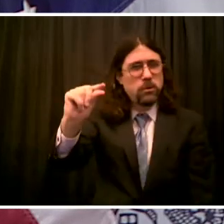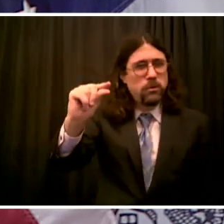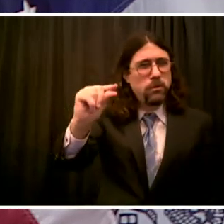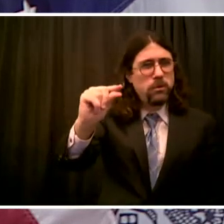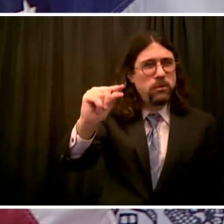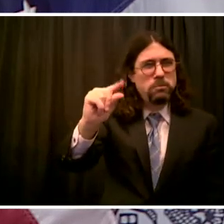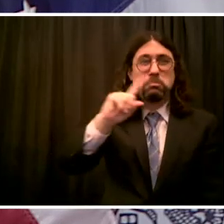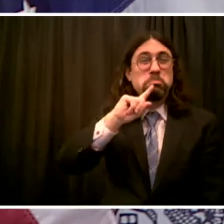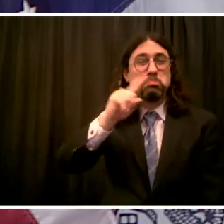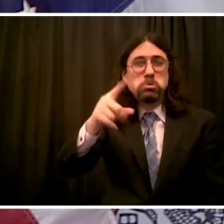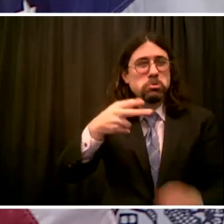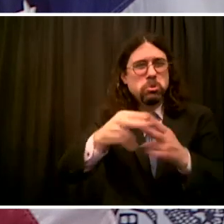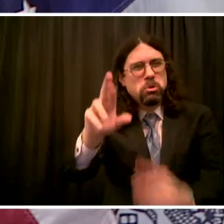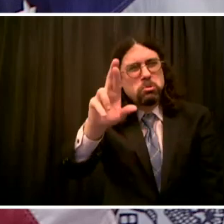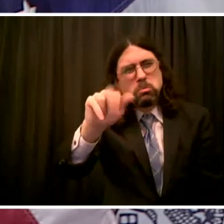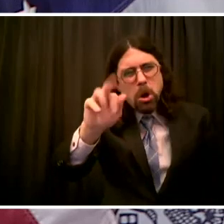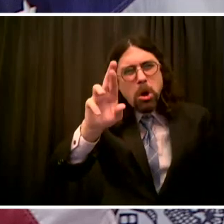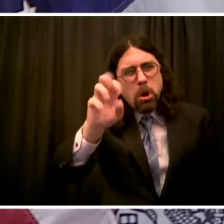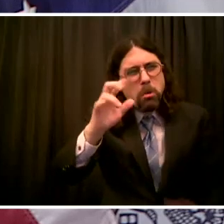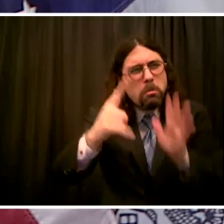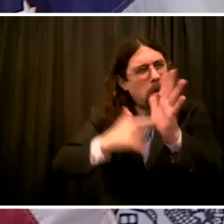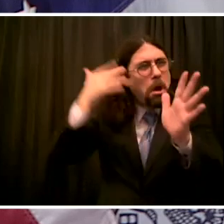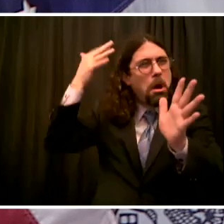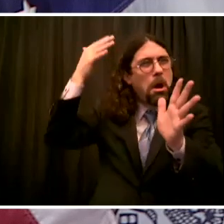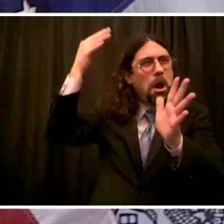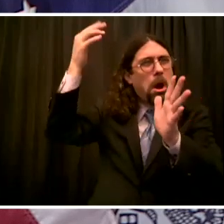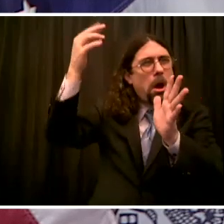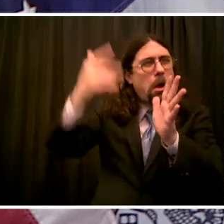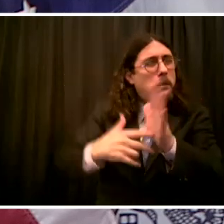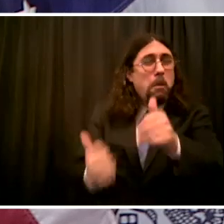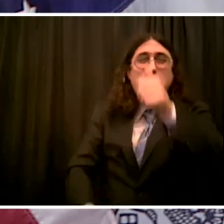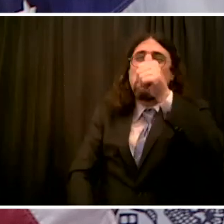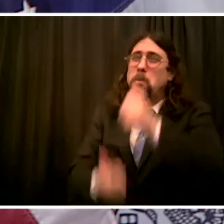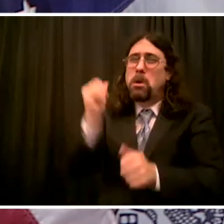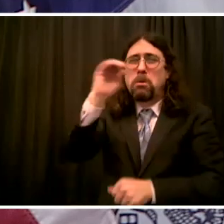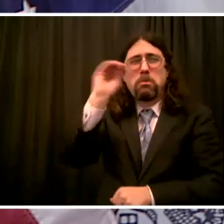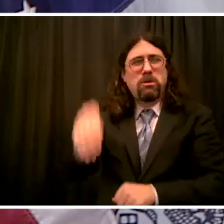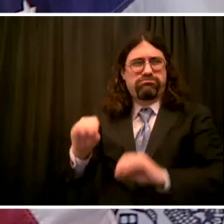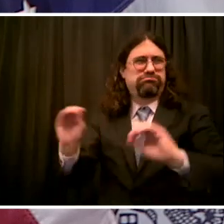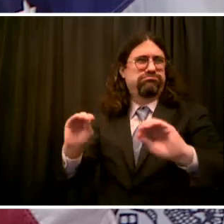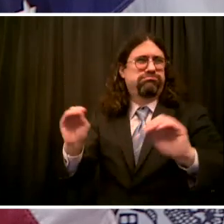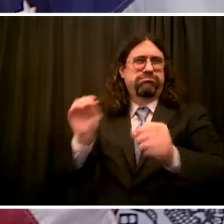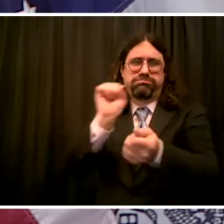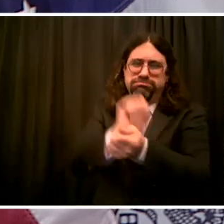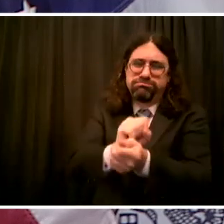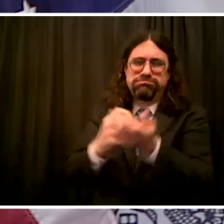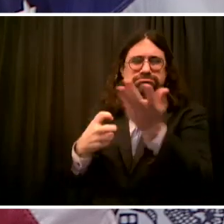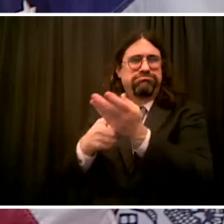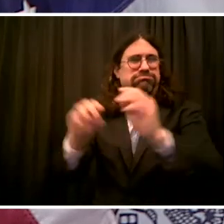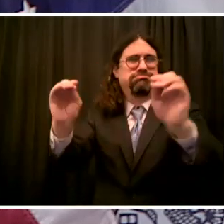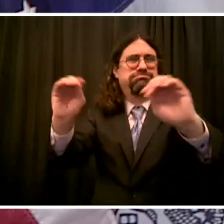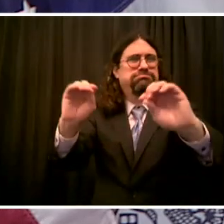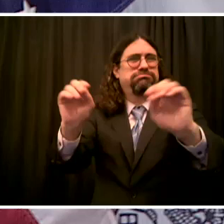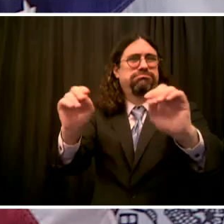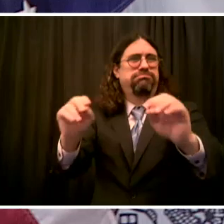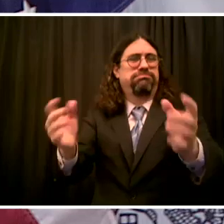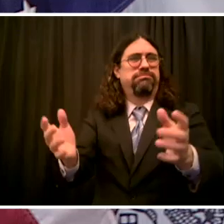REARLY UITLIZE AND OTHER REASONS.